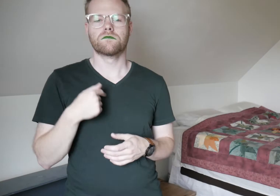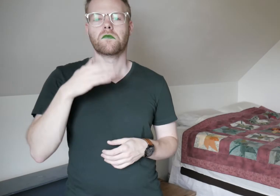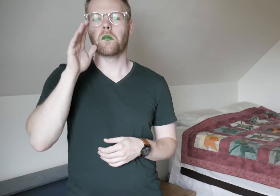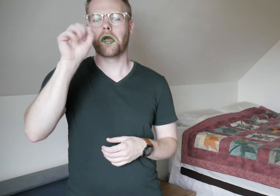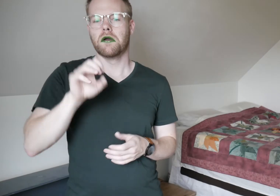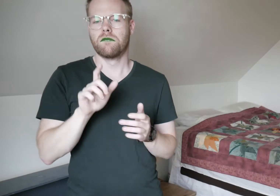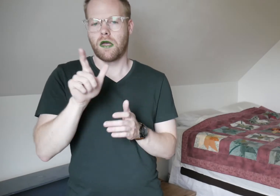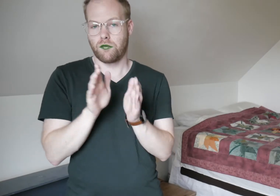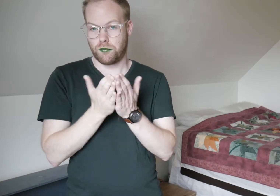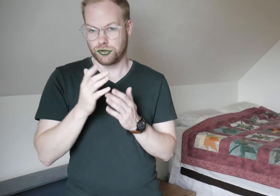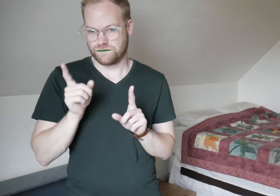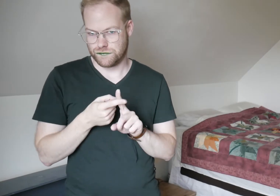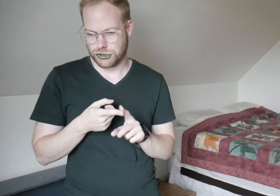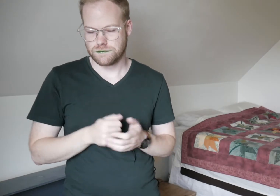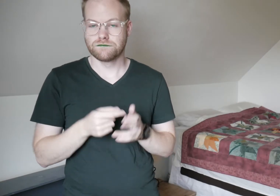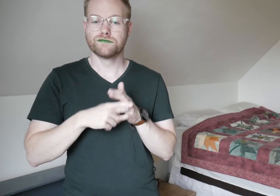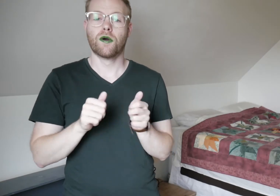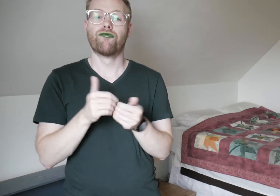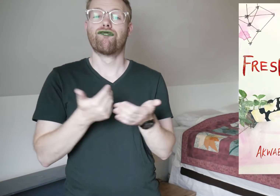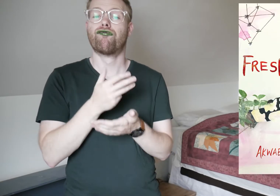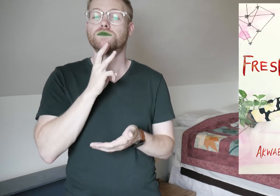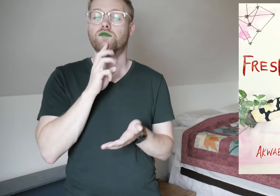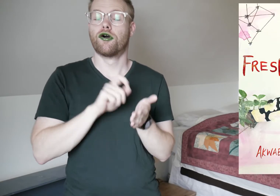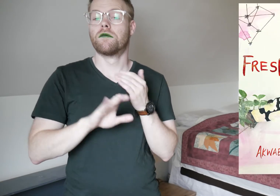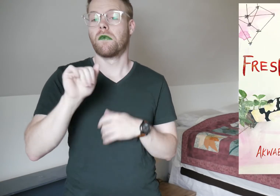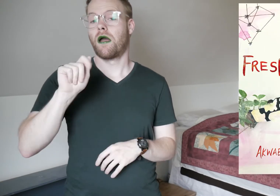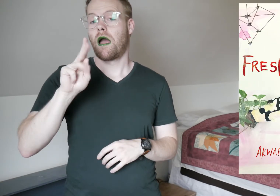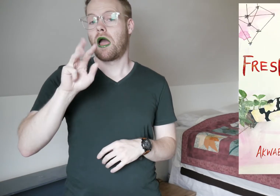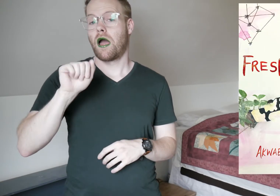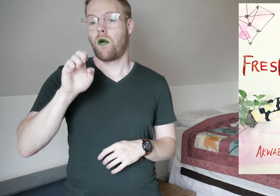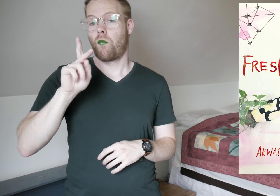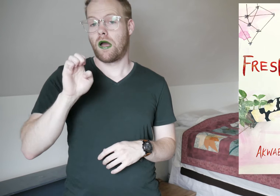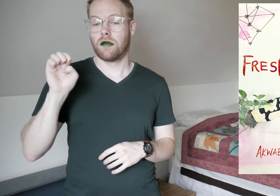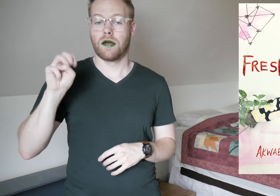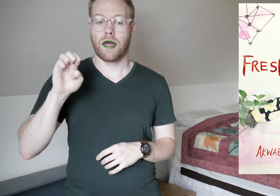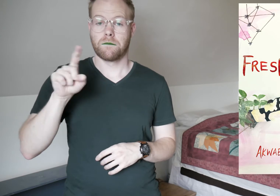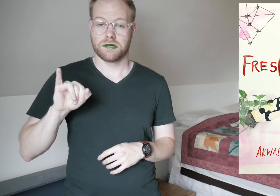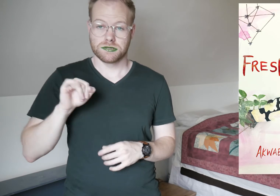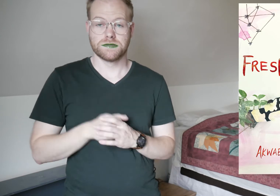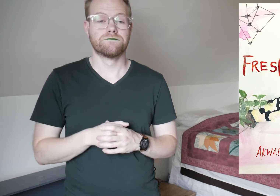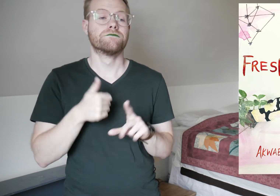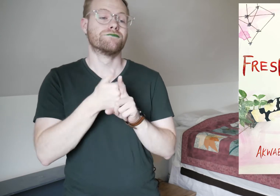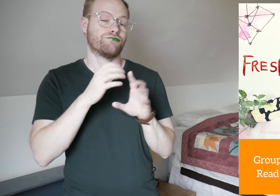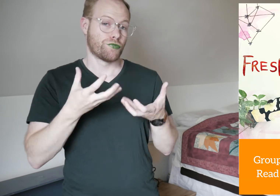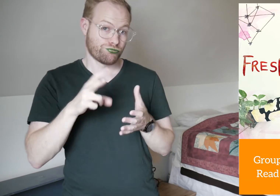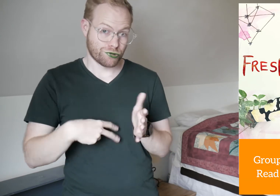I’ll go through the library books first, starting with Freshwater by Akwaeke Emezi, which is the Group Read.